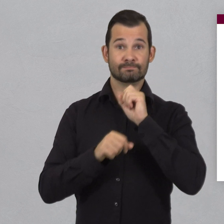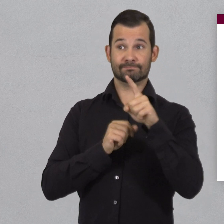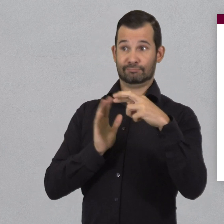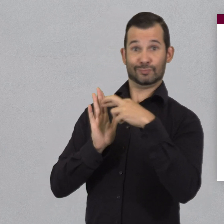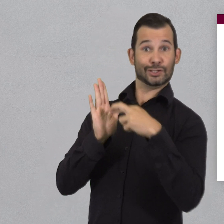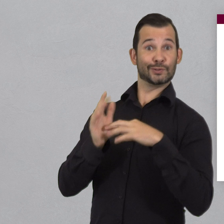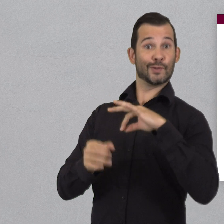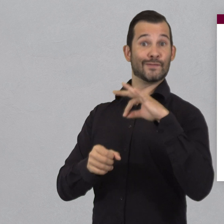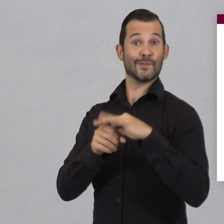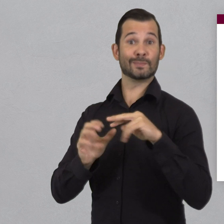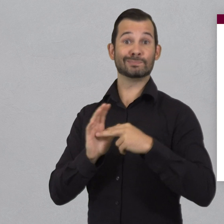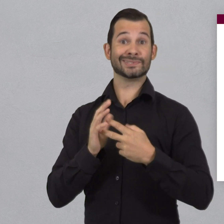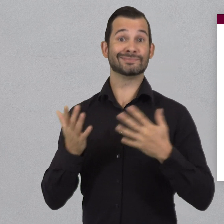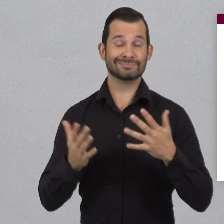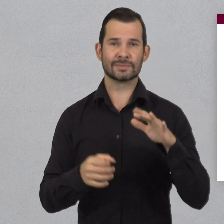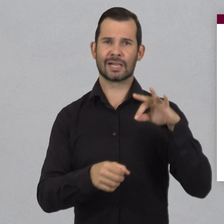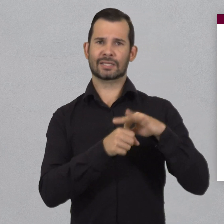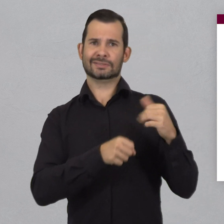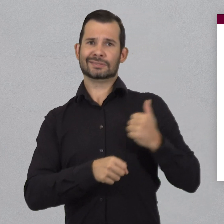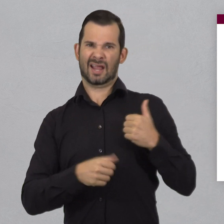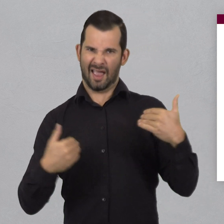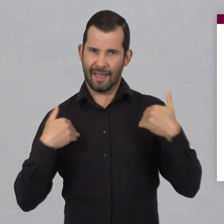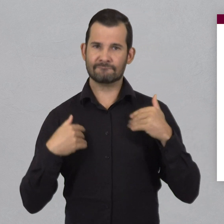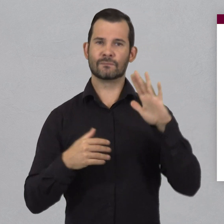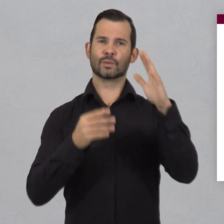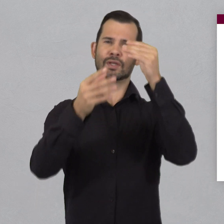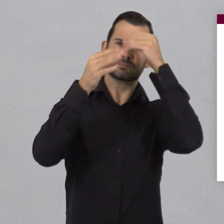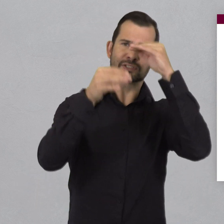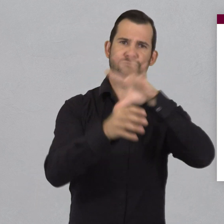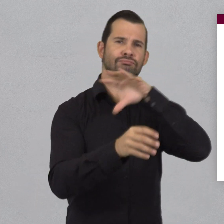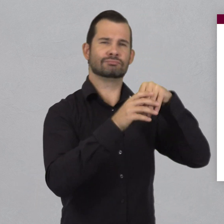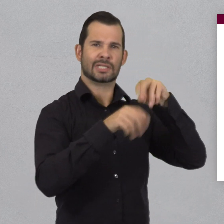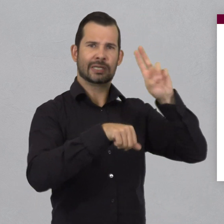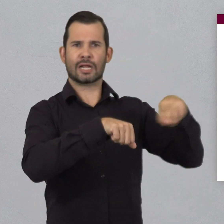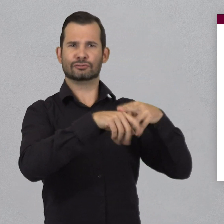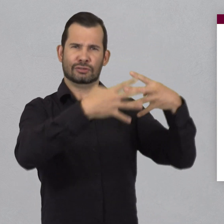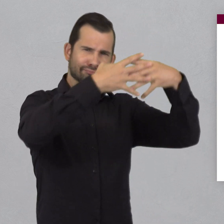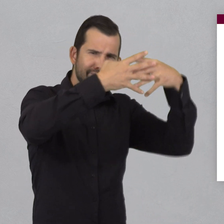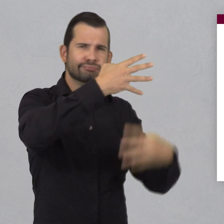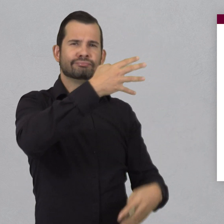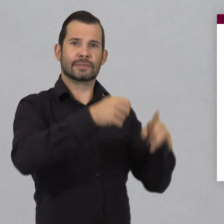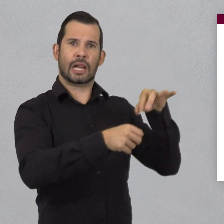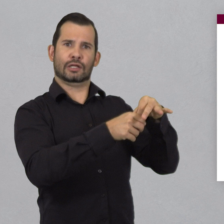Being registered to vote means that Elections Canada has your information in the National